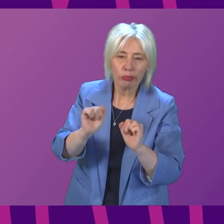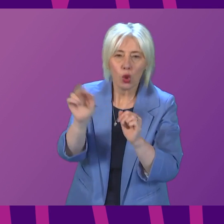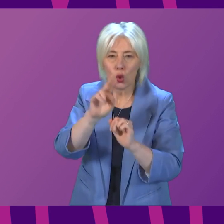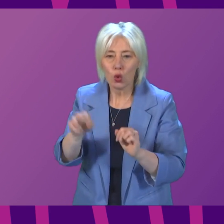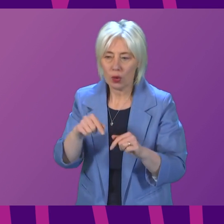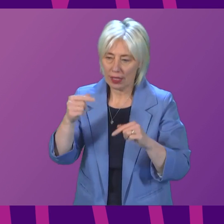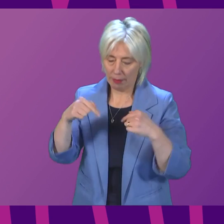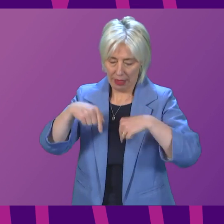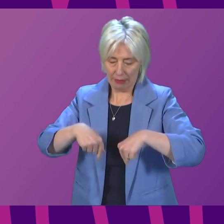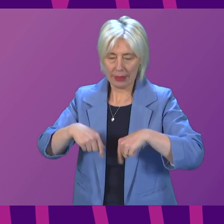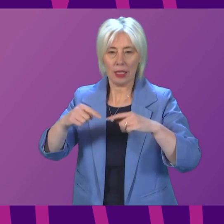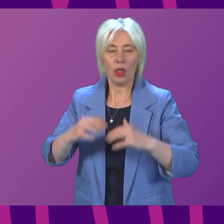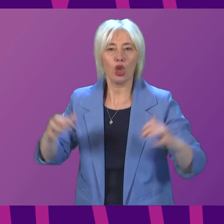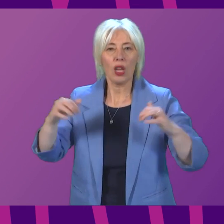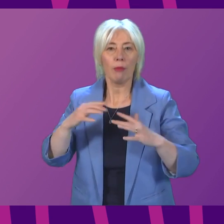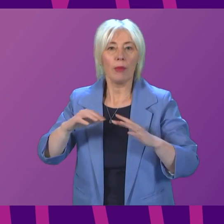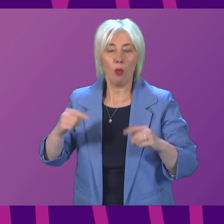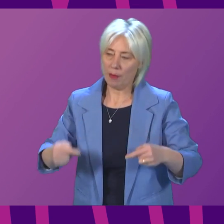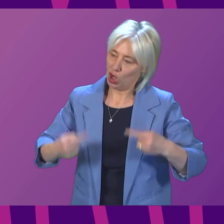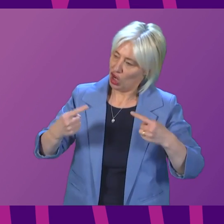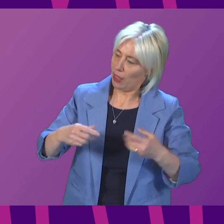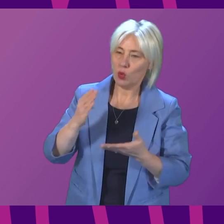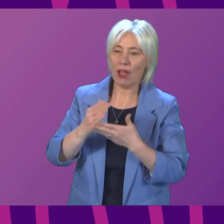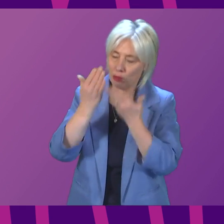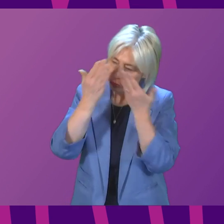to respect the powers of local authorities.